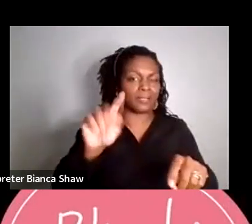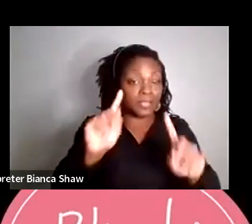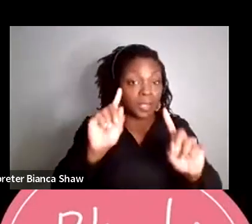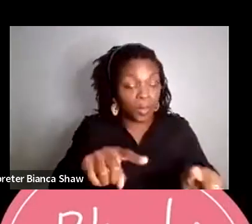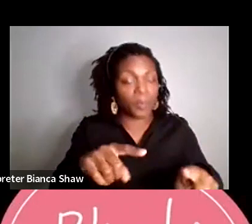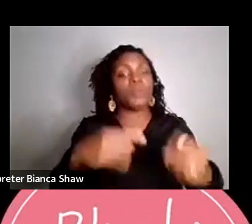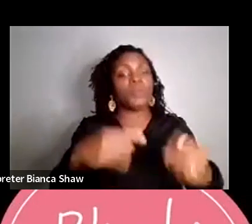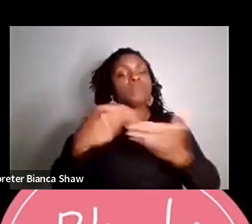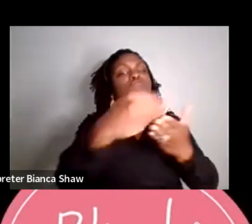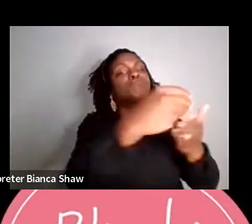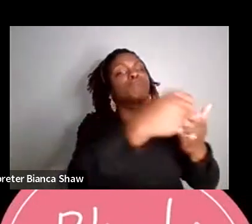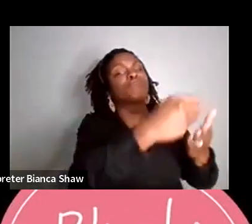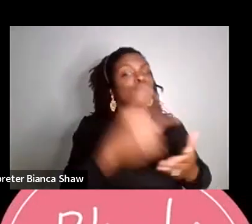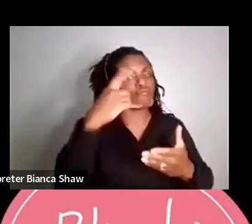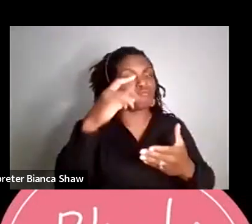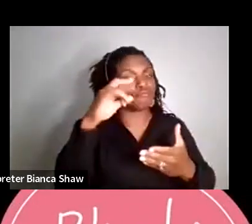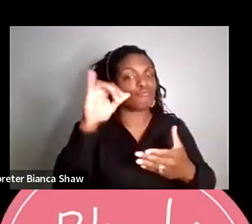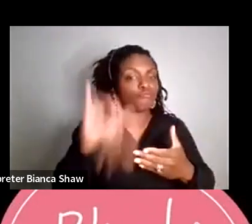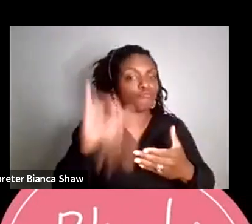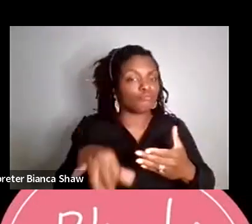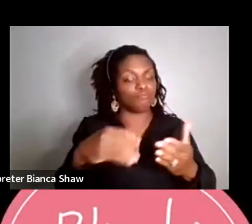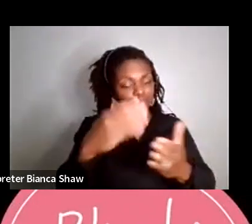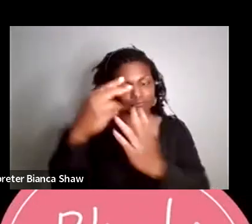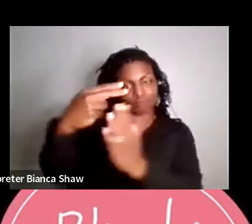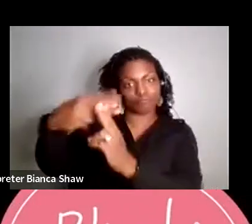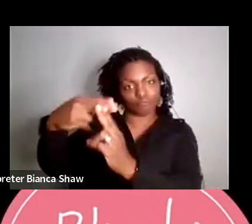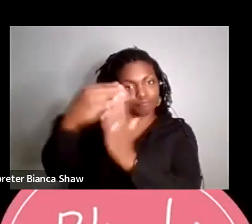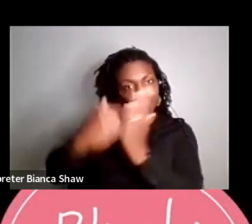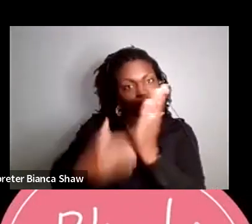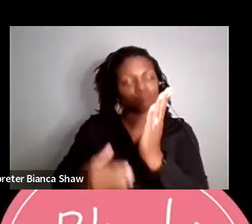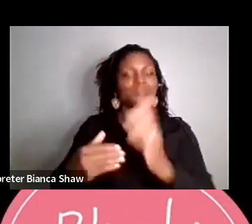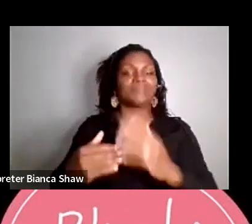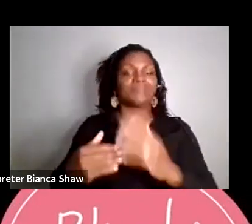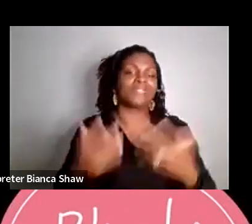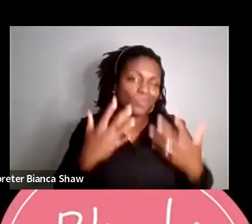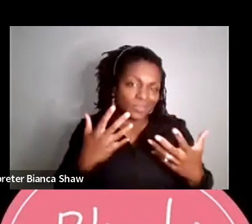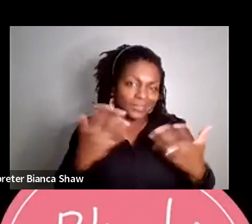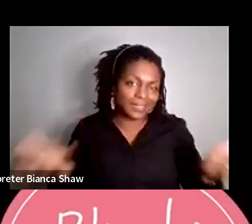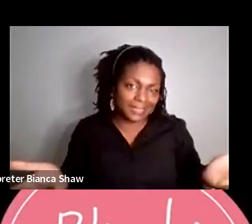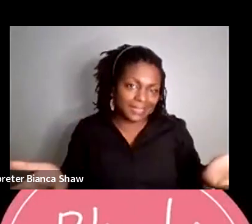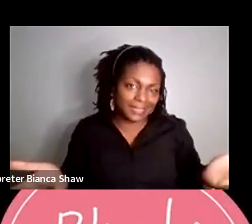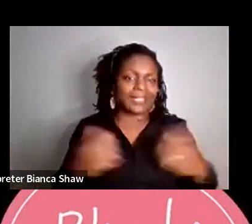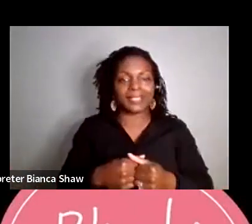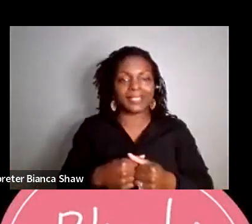Unfortunately, Walmart didn't have enough people to give all of our students personal shopping shoppers.